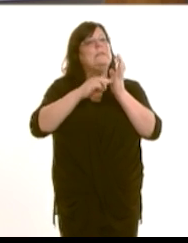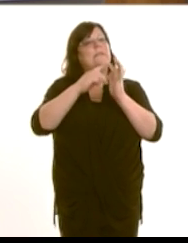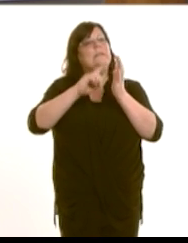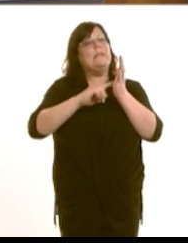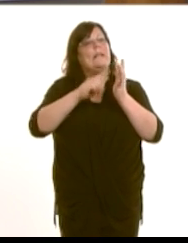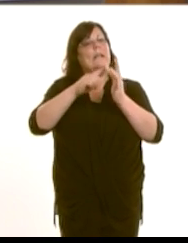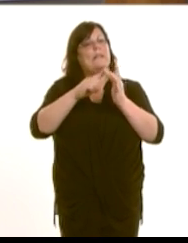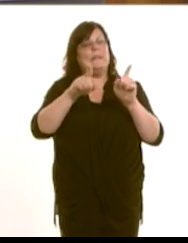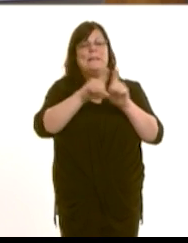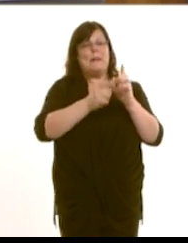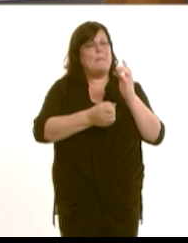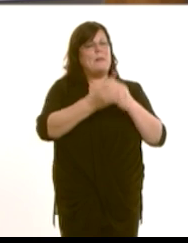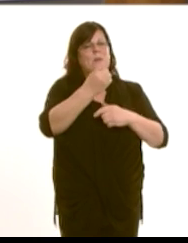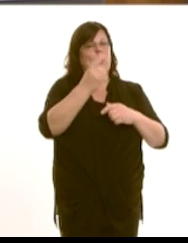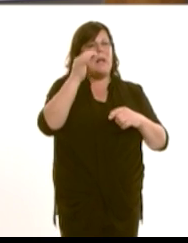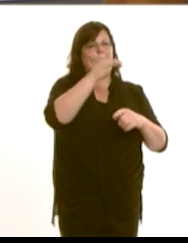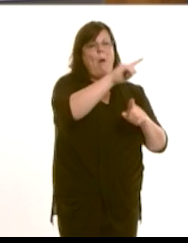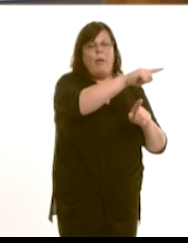positionórun by his party, of course.